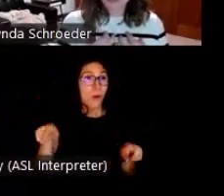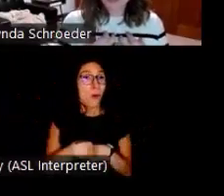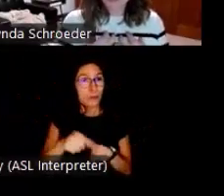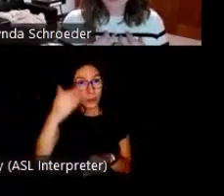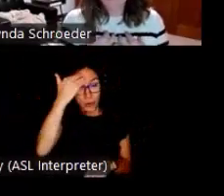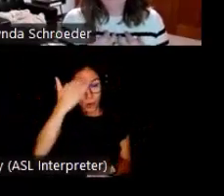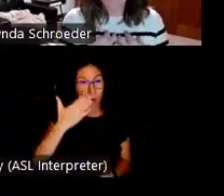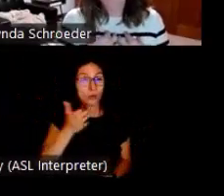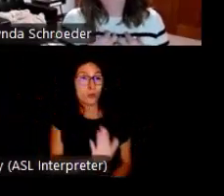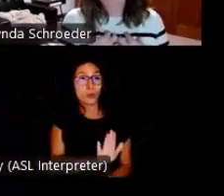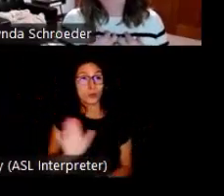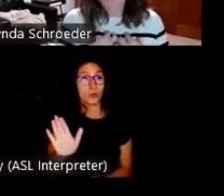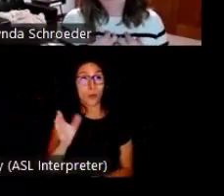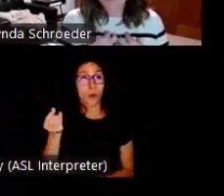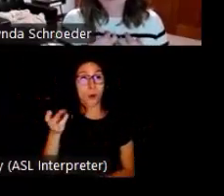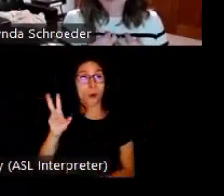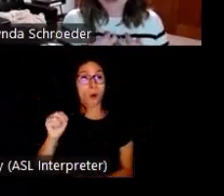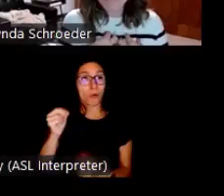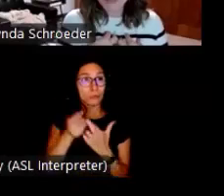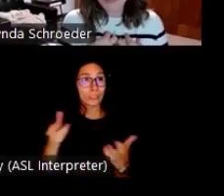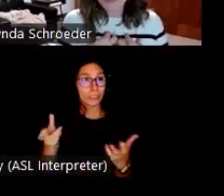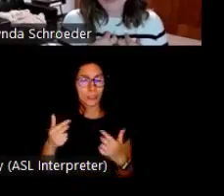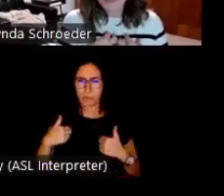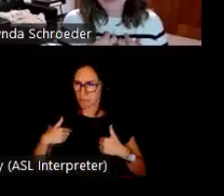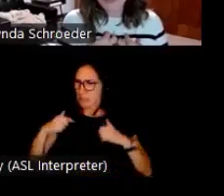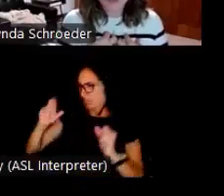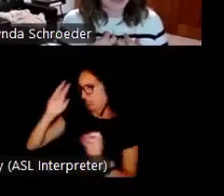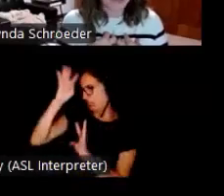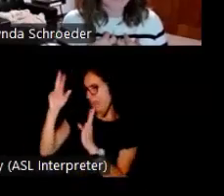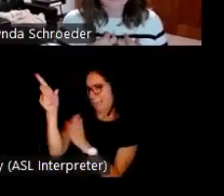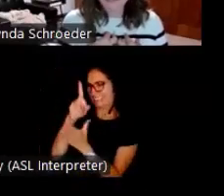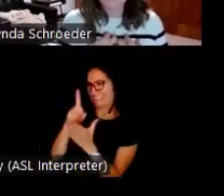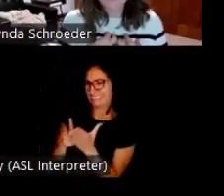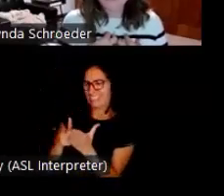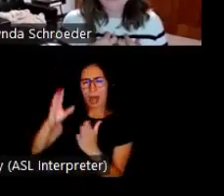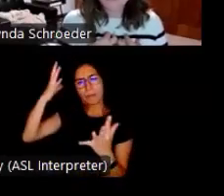Can you design a really good infographic? Do you have that talent?